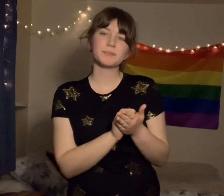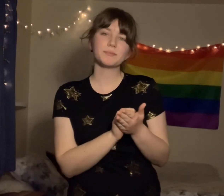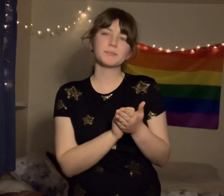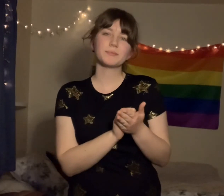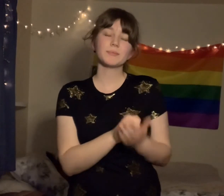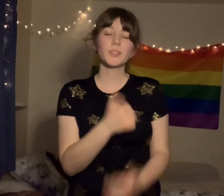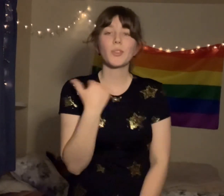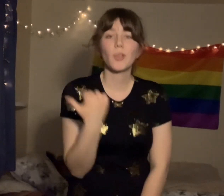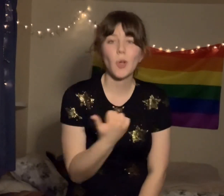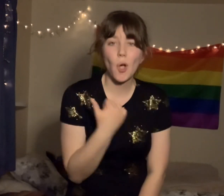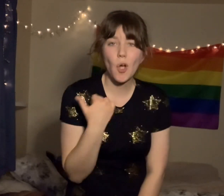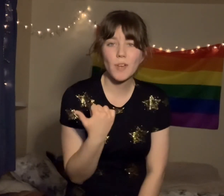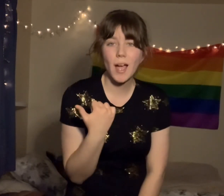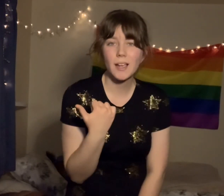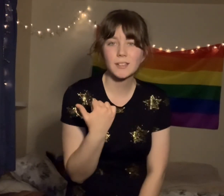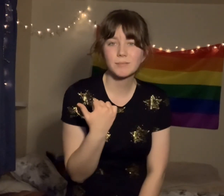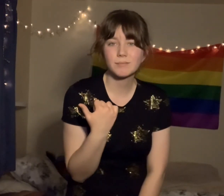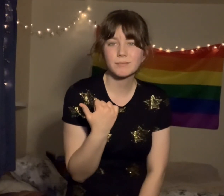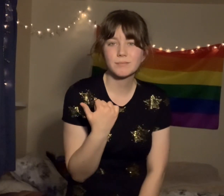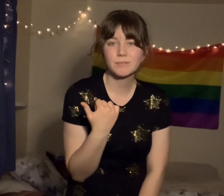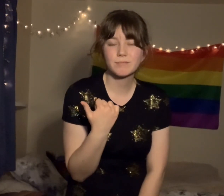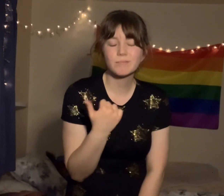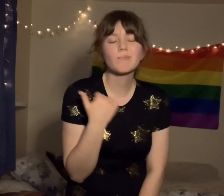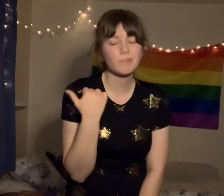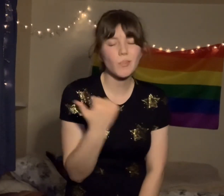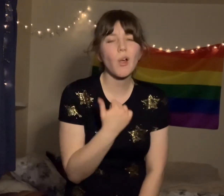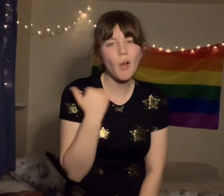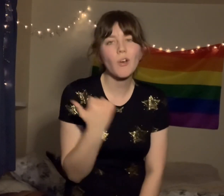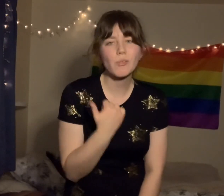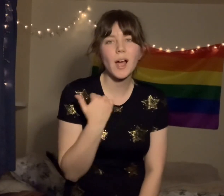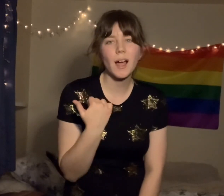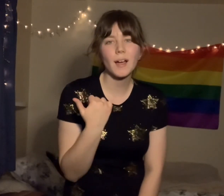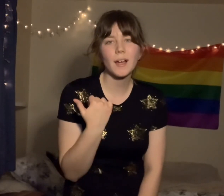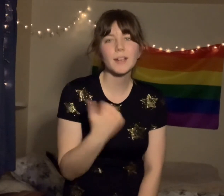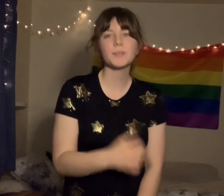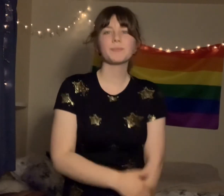Alright x2